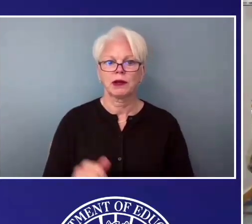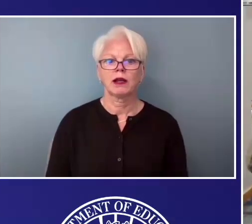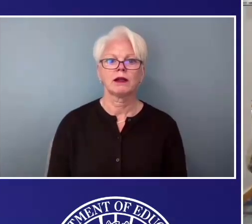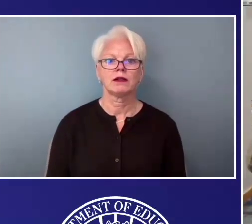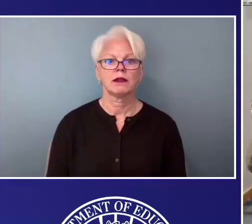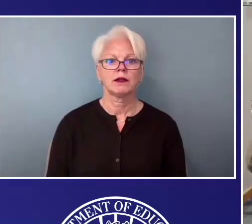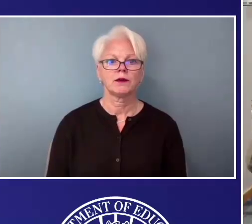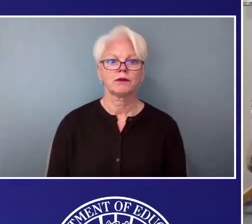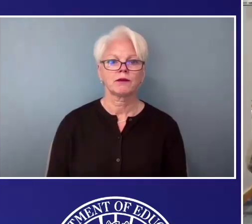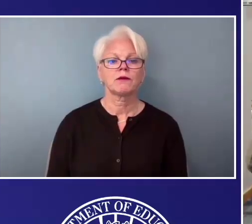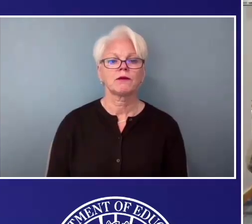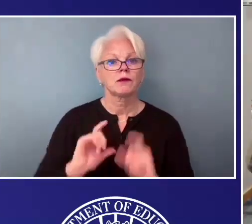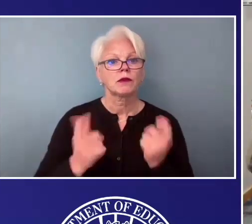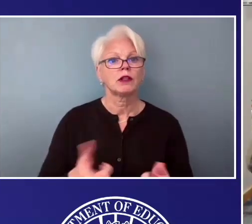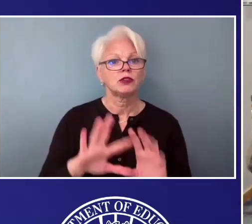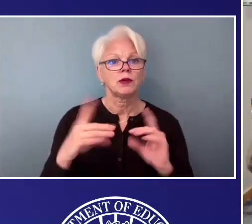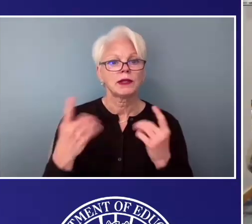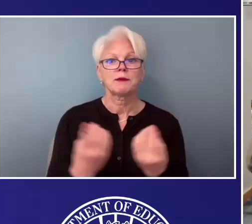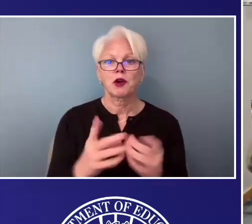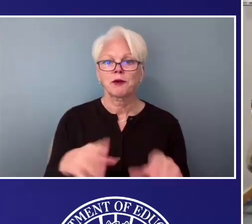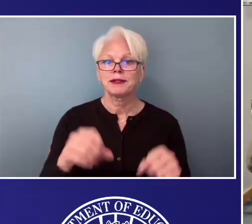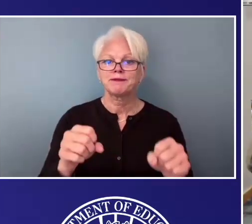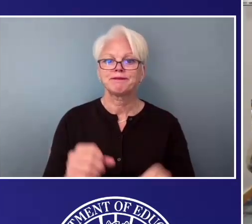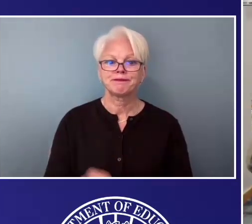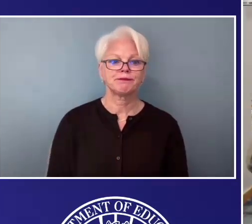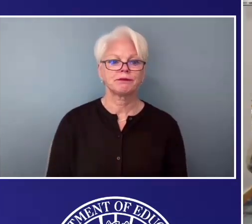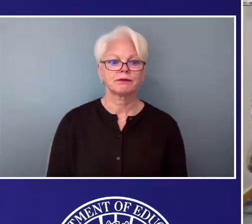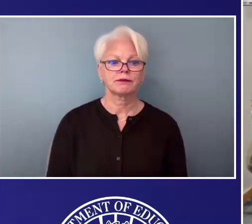And then I'll turn it over to the Department for introductions.